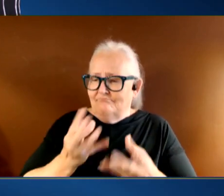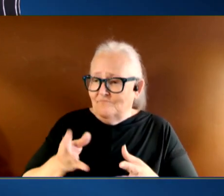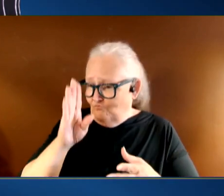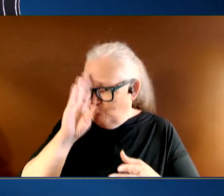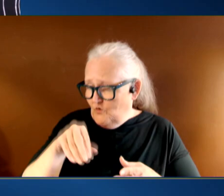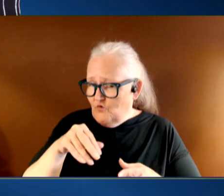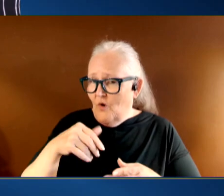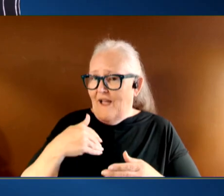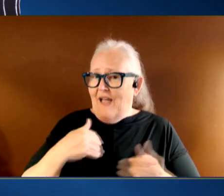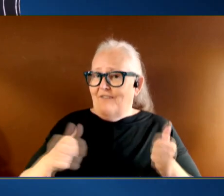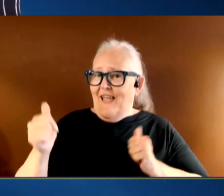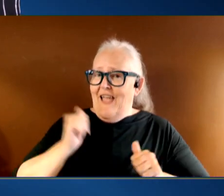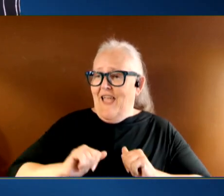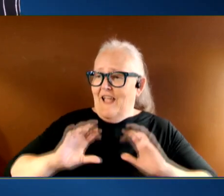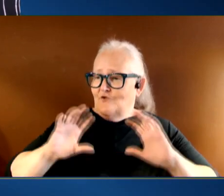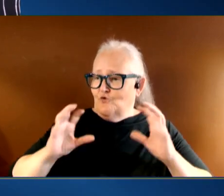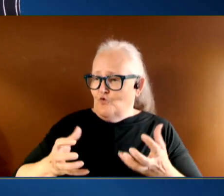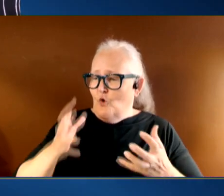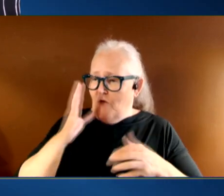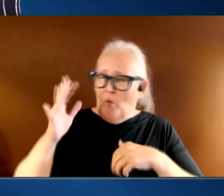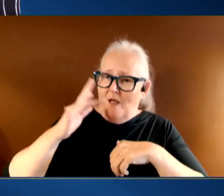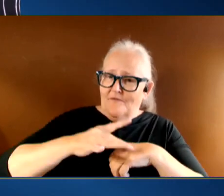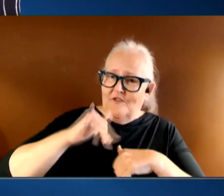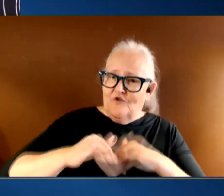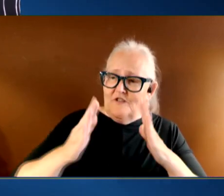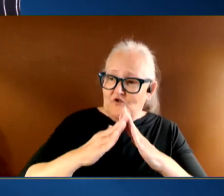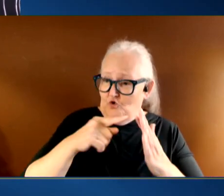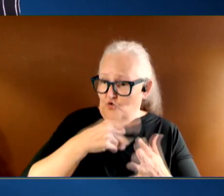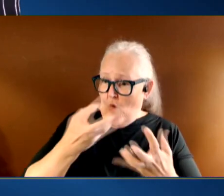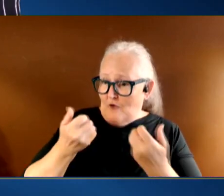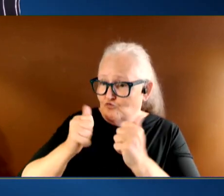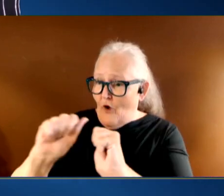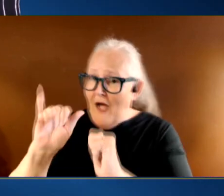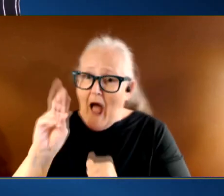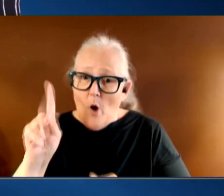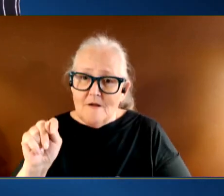coming through our city and asked me if I wanted to audition, because she knew when I got on stage,